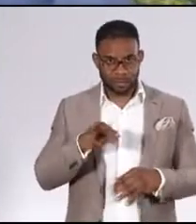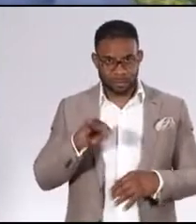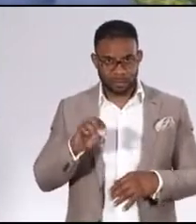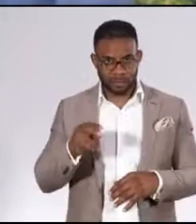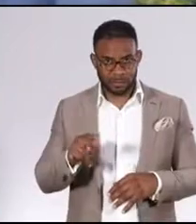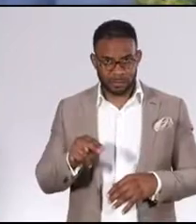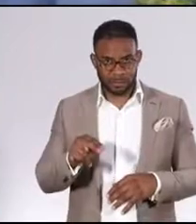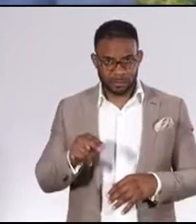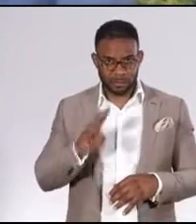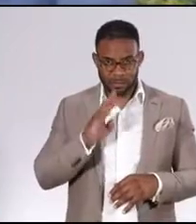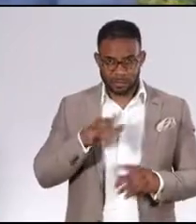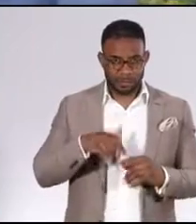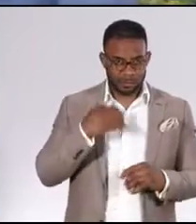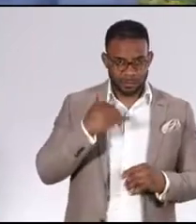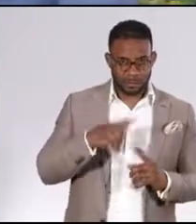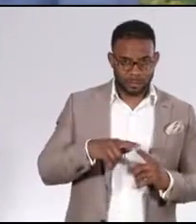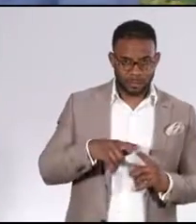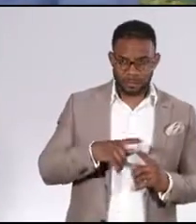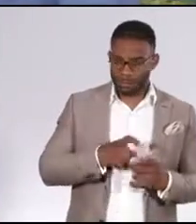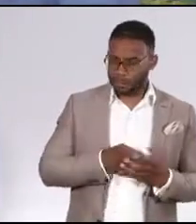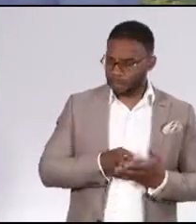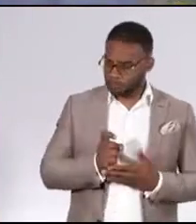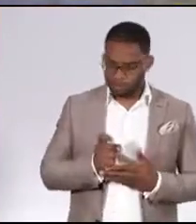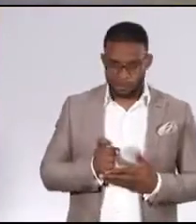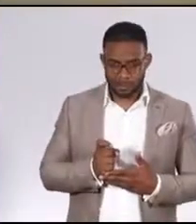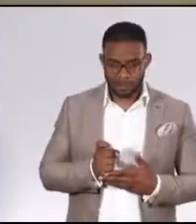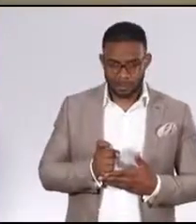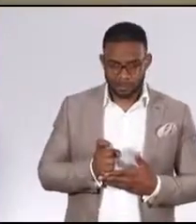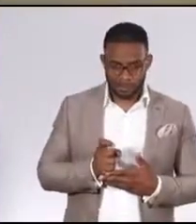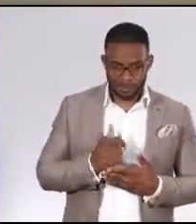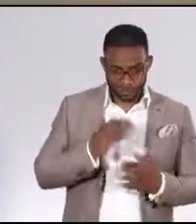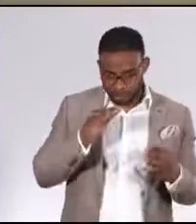Speaking on the phone with torture, could I focus one of them to? Understand?